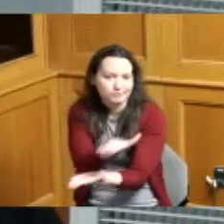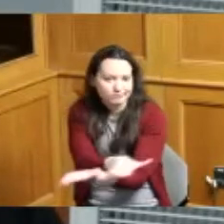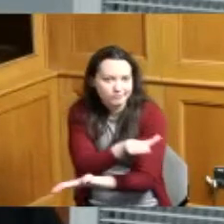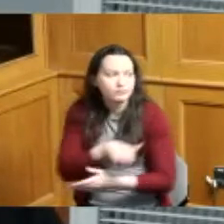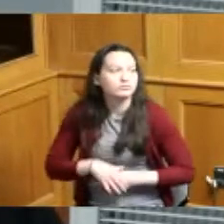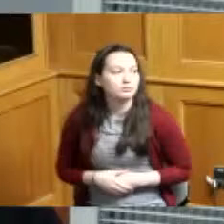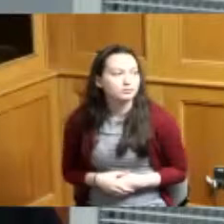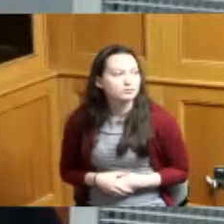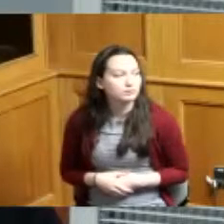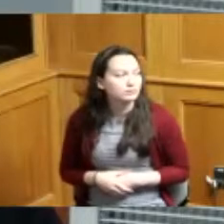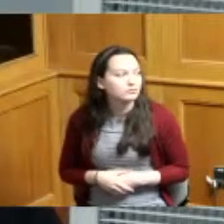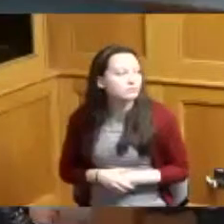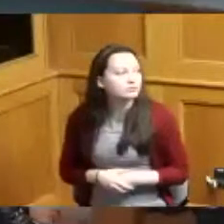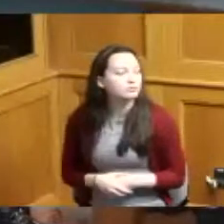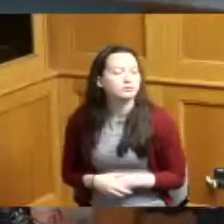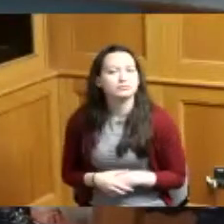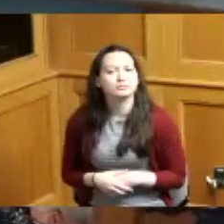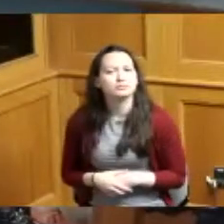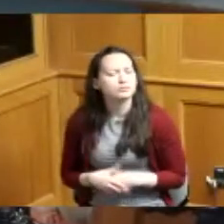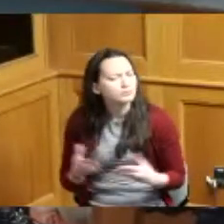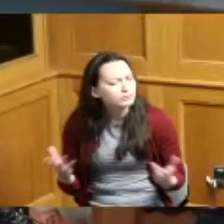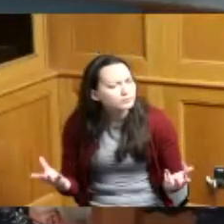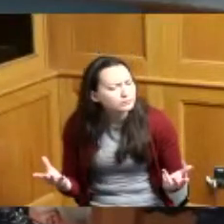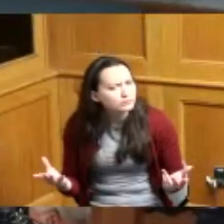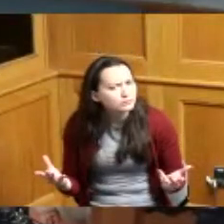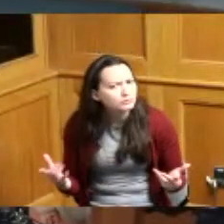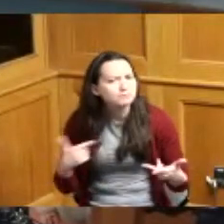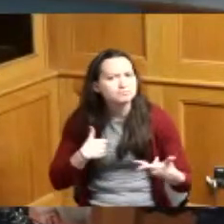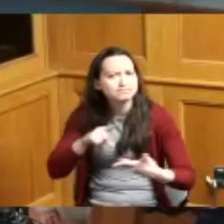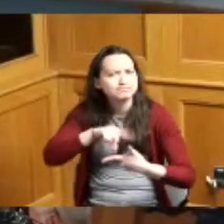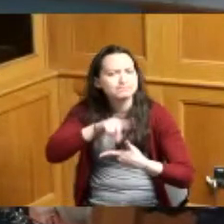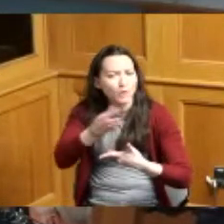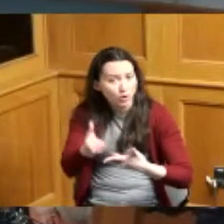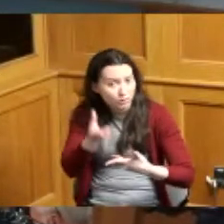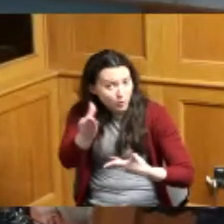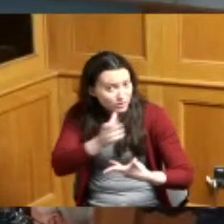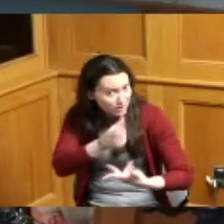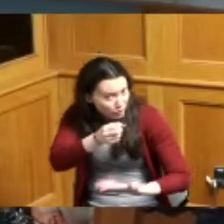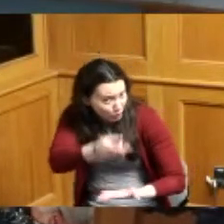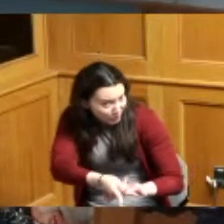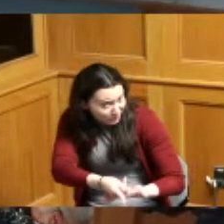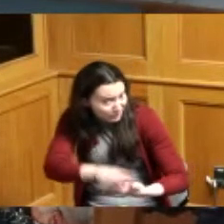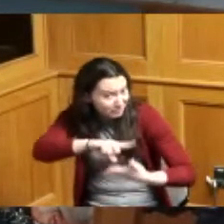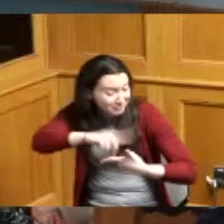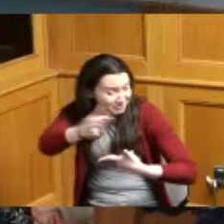okay um so I'll make a motion to not approve buy leave one is that appropriate